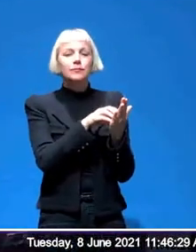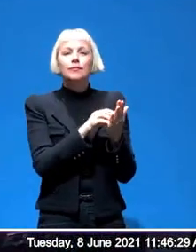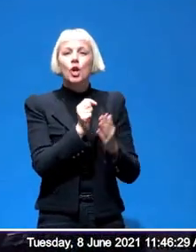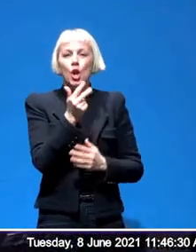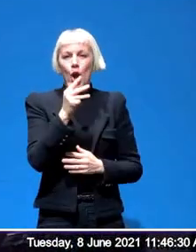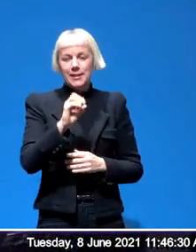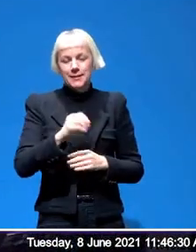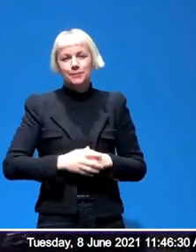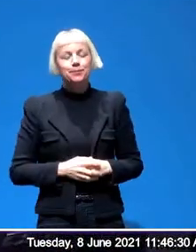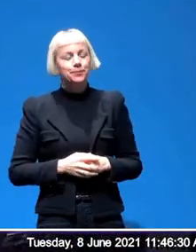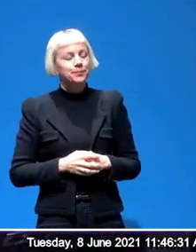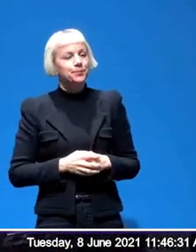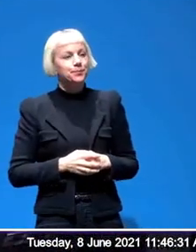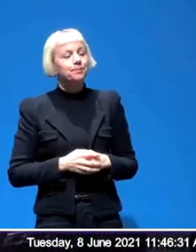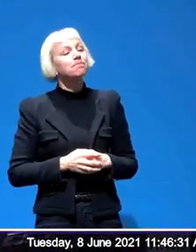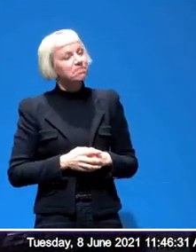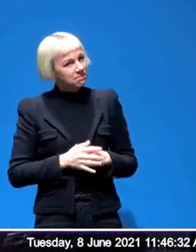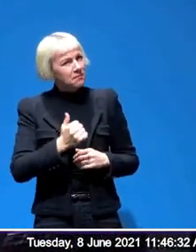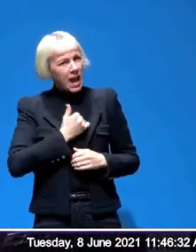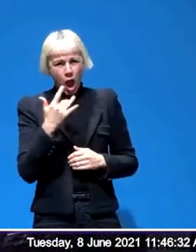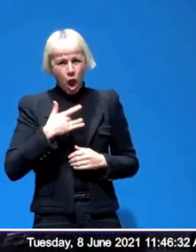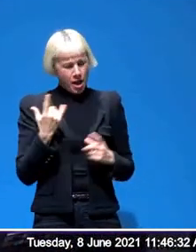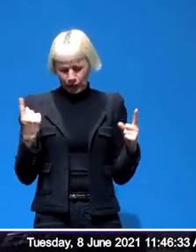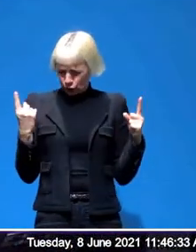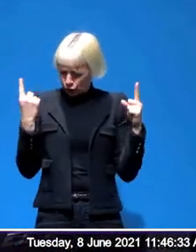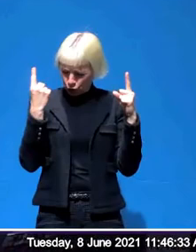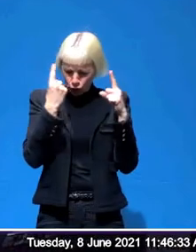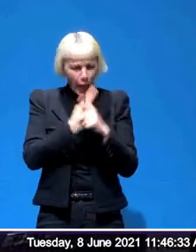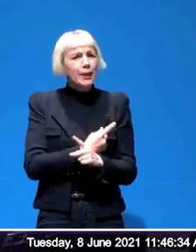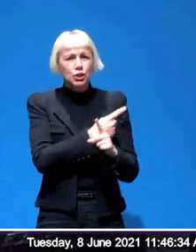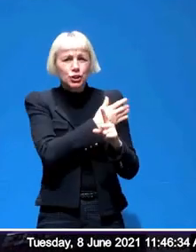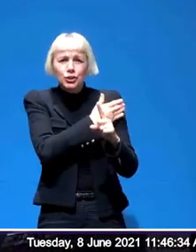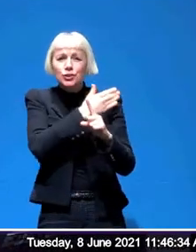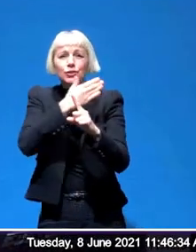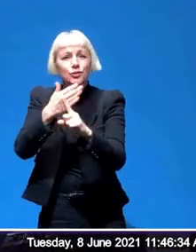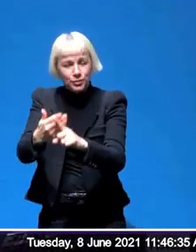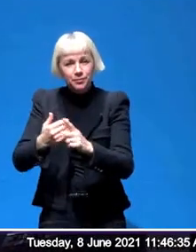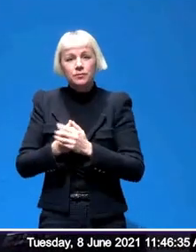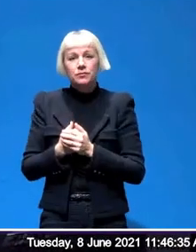Our lives have changed significantly since Daniel came home to live with Graham and me.